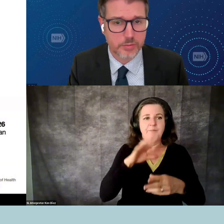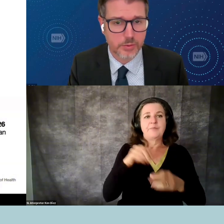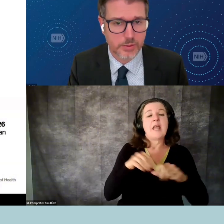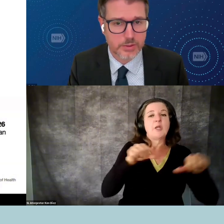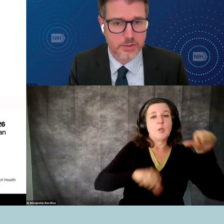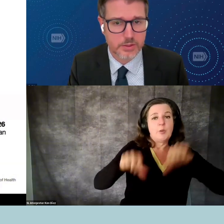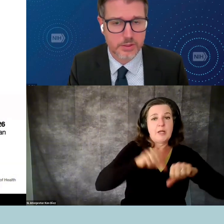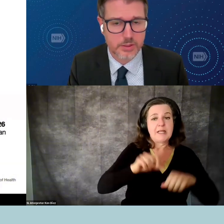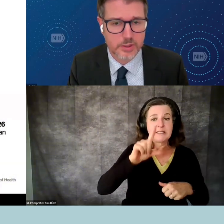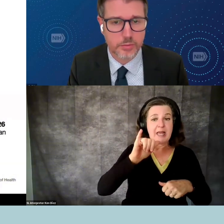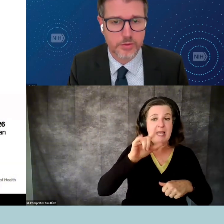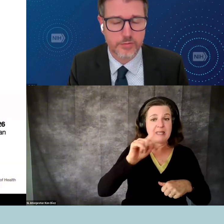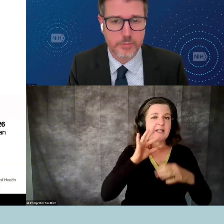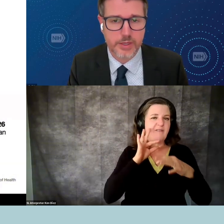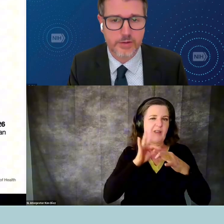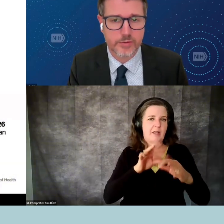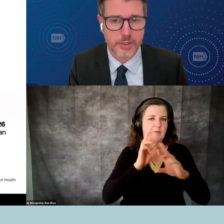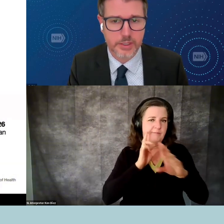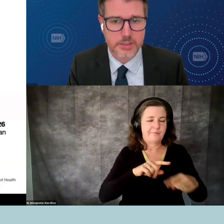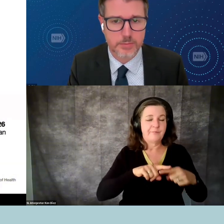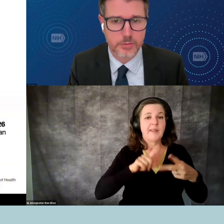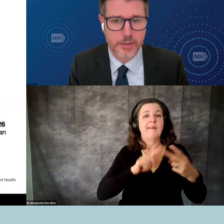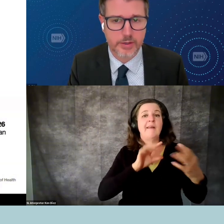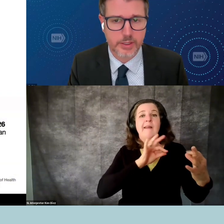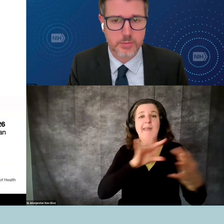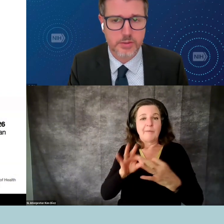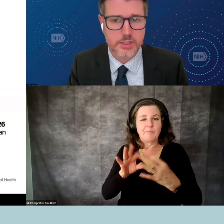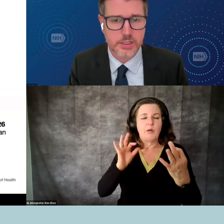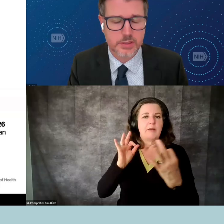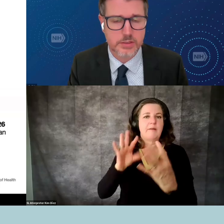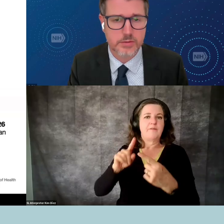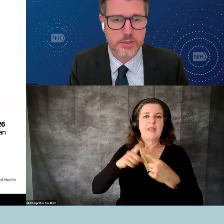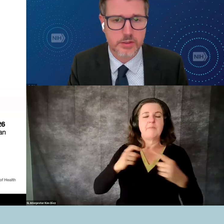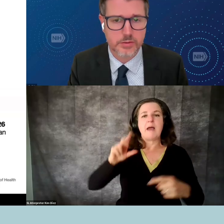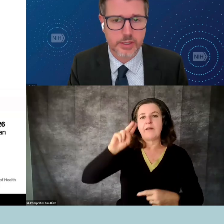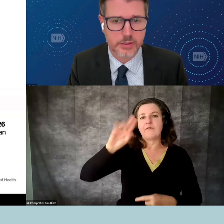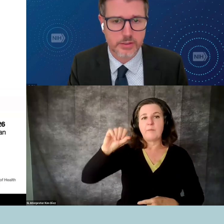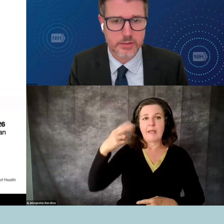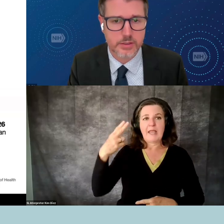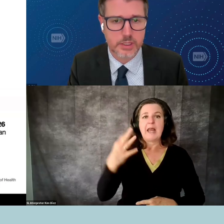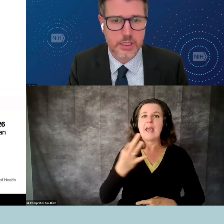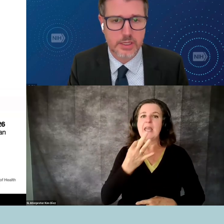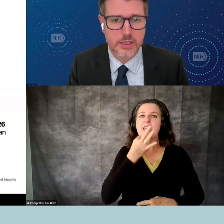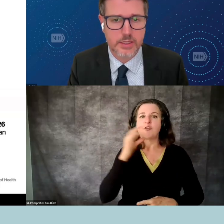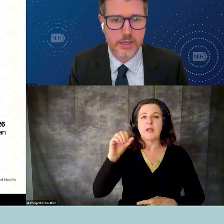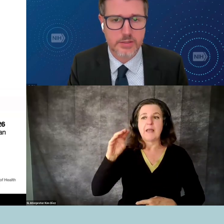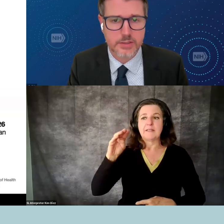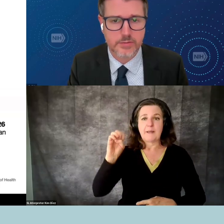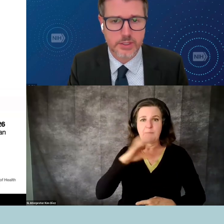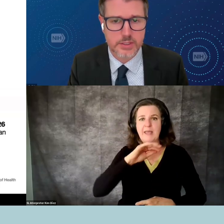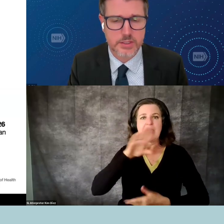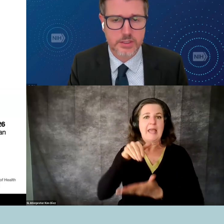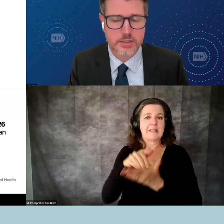relevant reports, input and feedback from NIH subject matter experts and institute and center directors, analysis of the existing